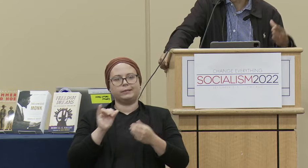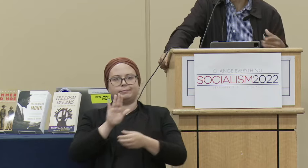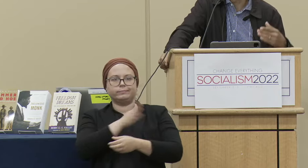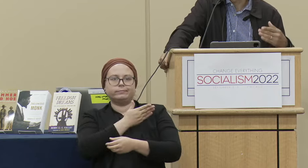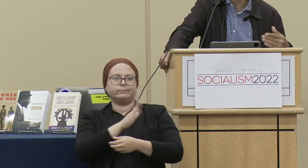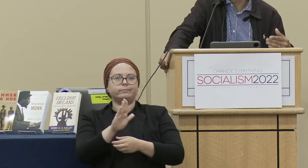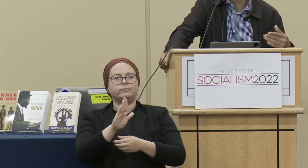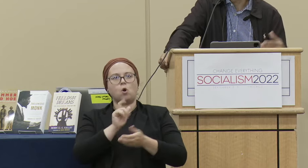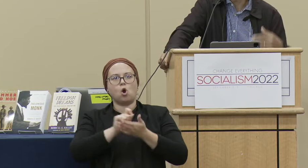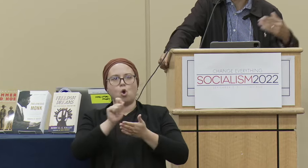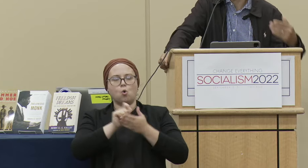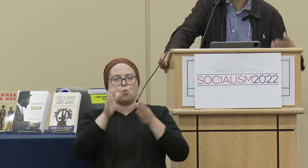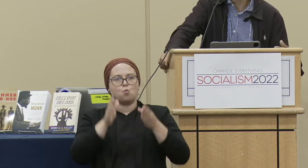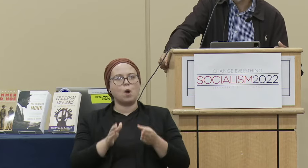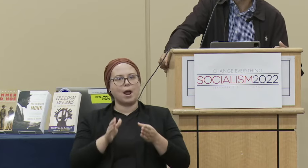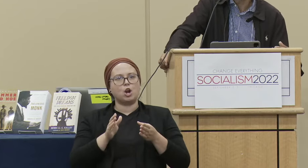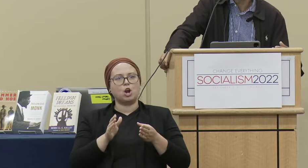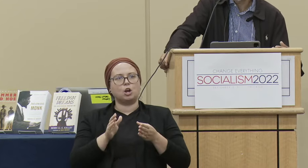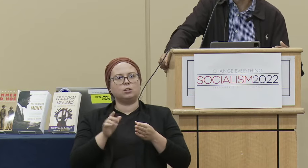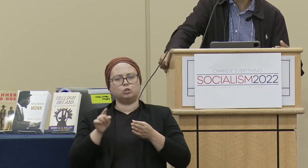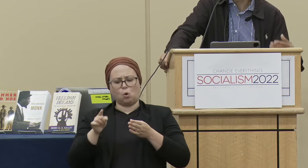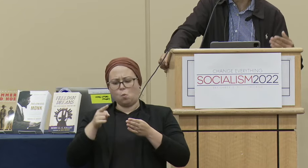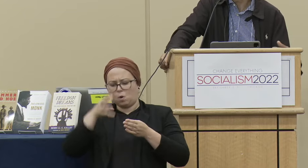a lot of composers who have written a lot of songs and get